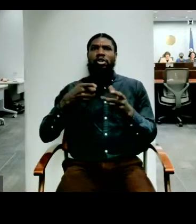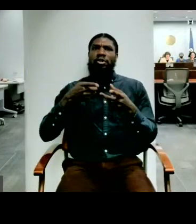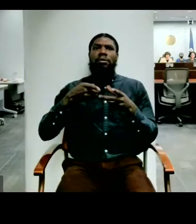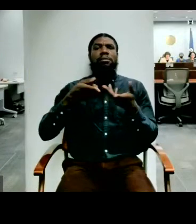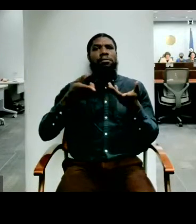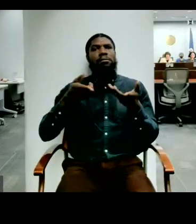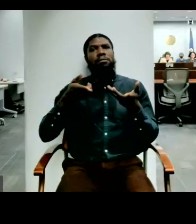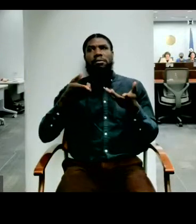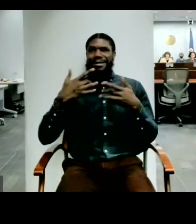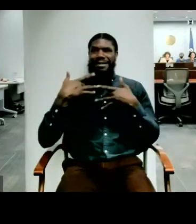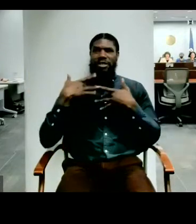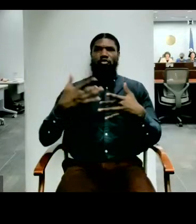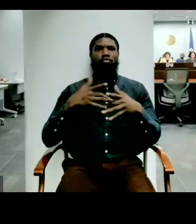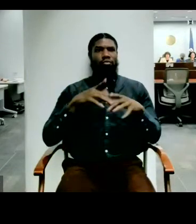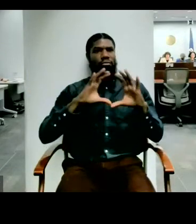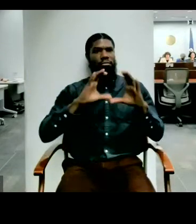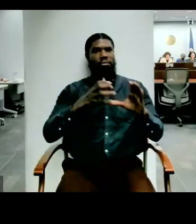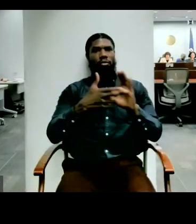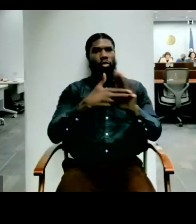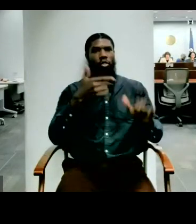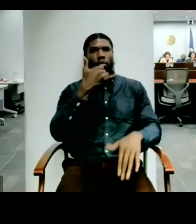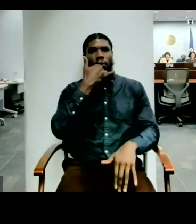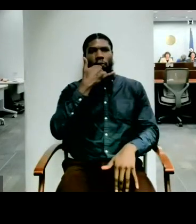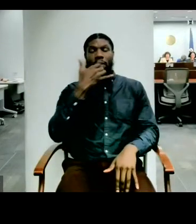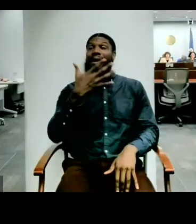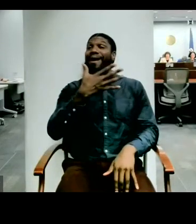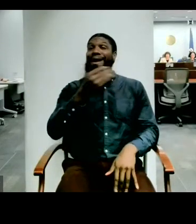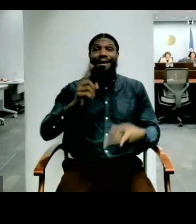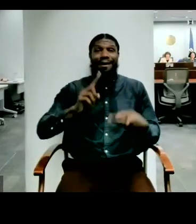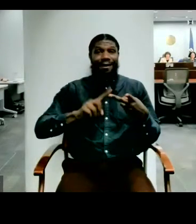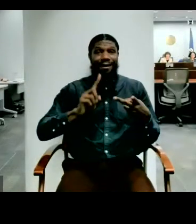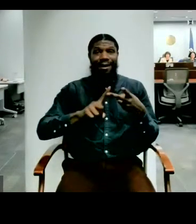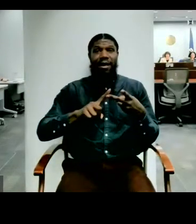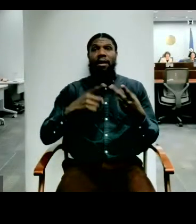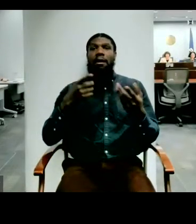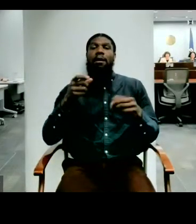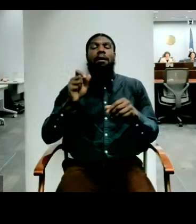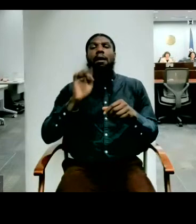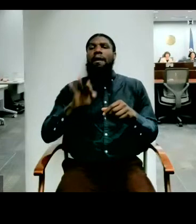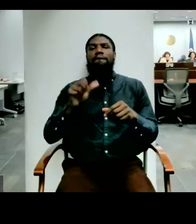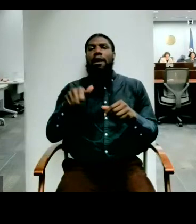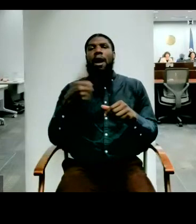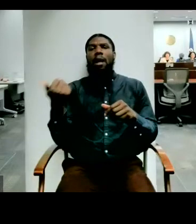from misclassification and more broadly whether there are other ways that we,